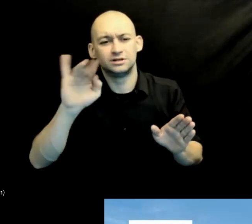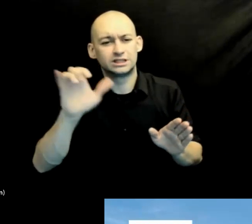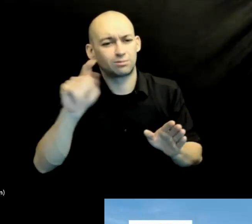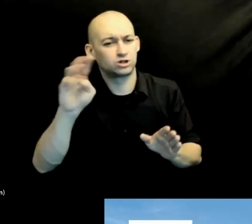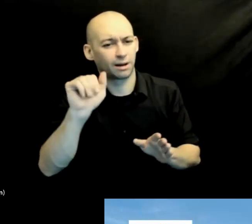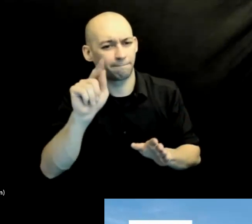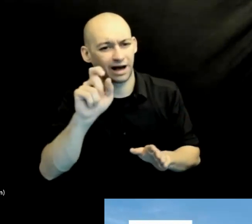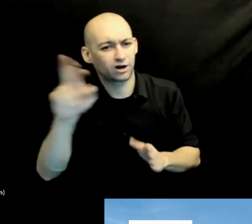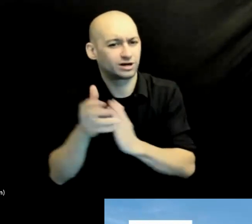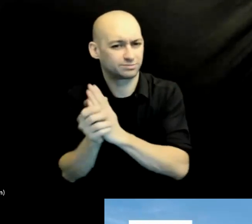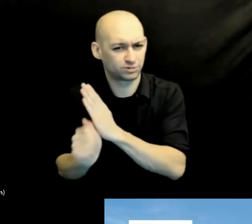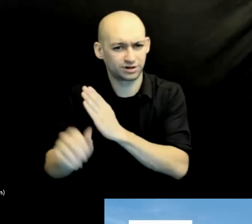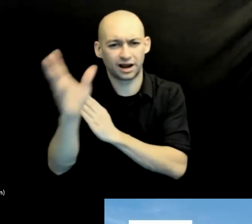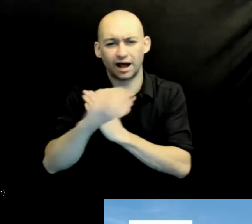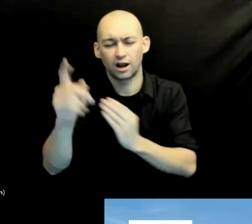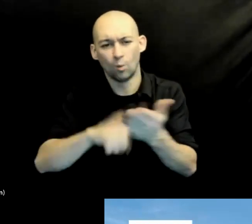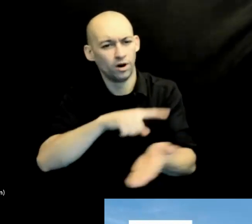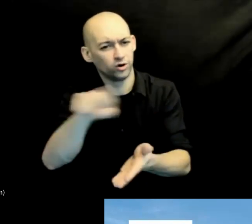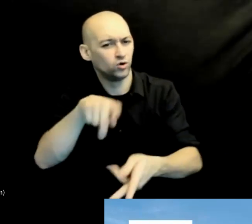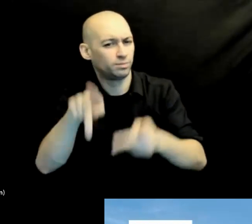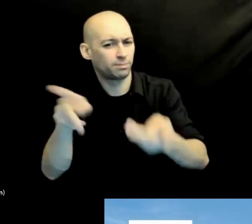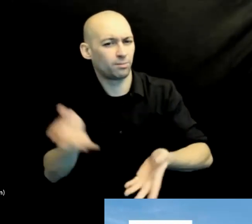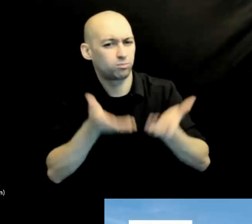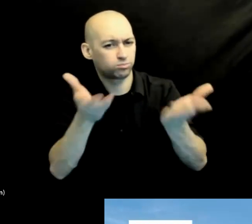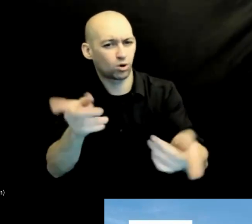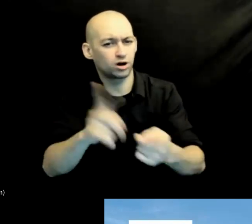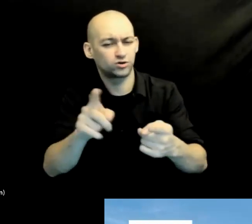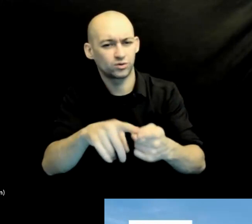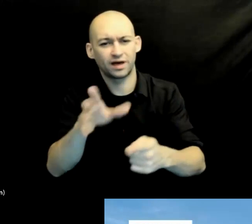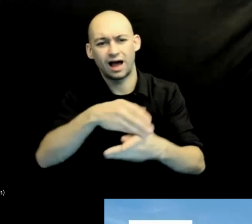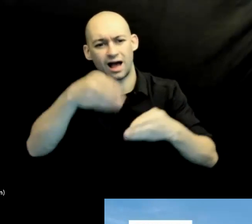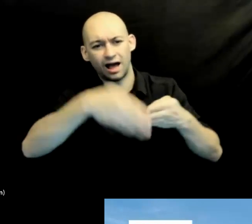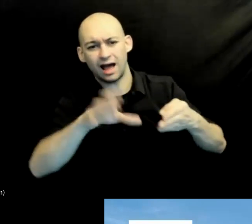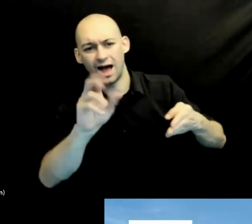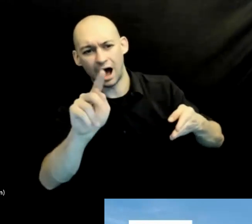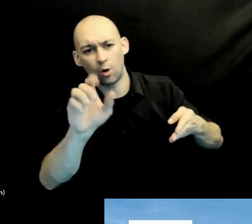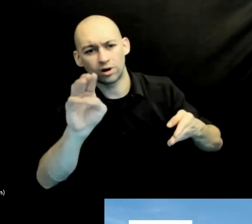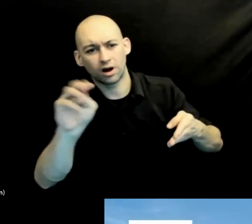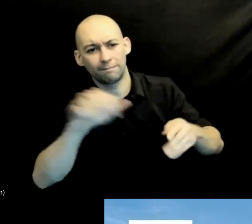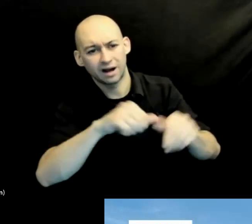you folks brought to the Outcome Area Working Groups and the regional planning groups and